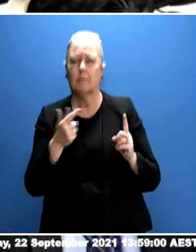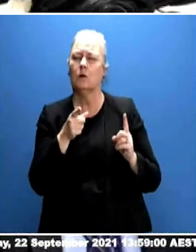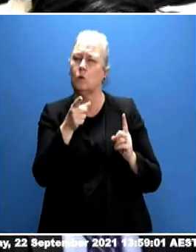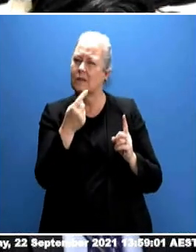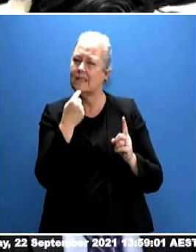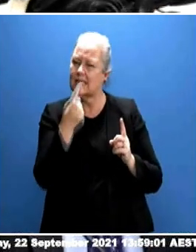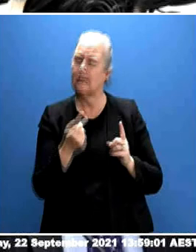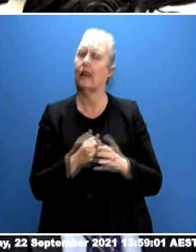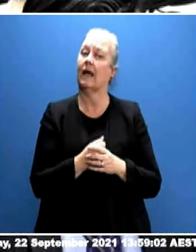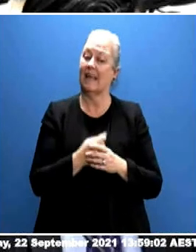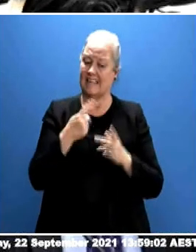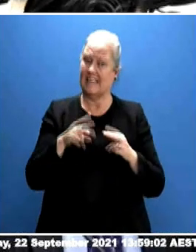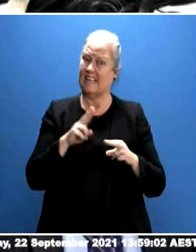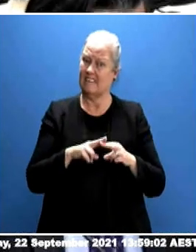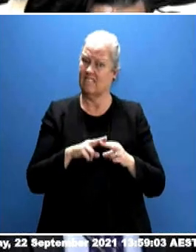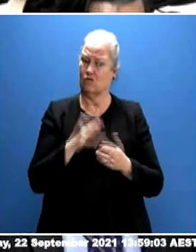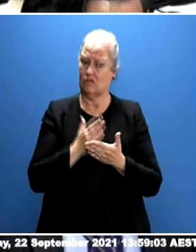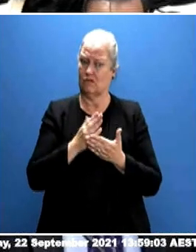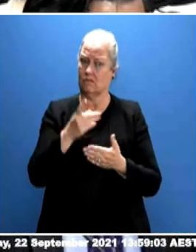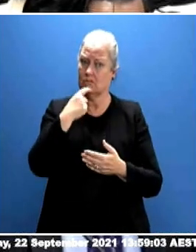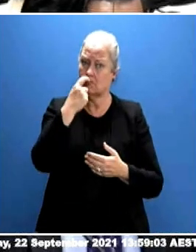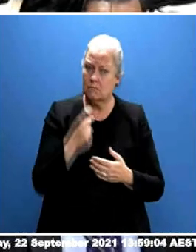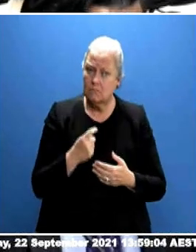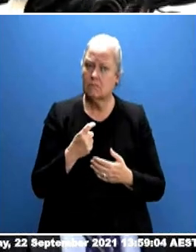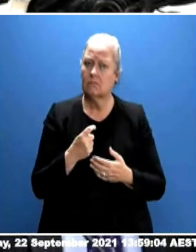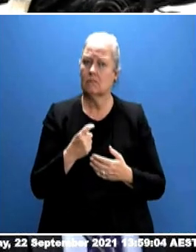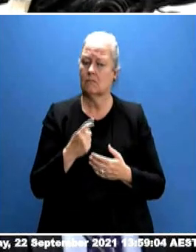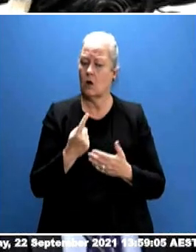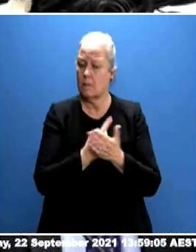"extenuating circumstances"; is that a legislative requirement or is that a